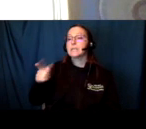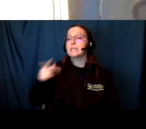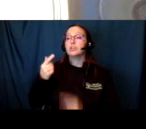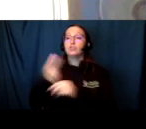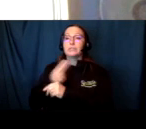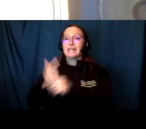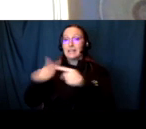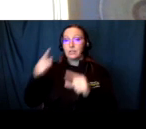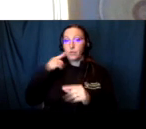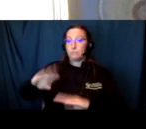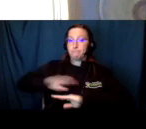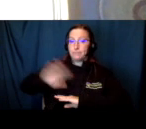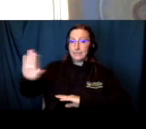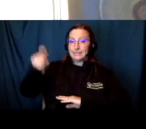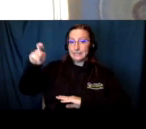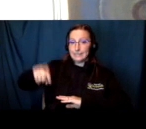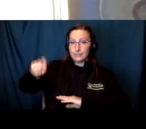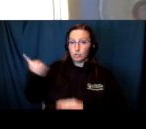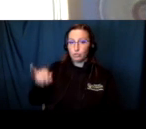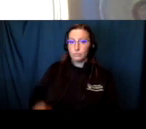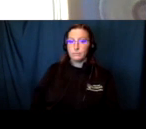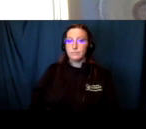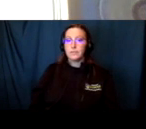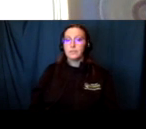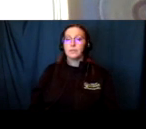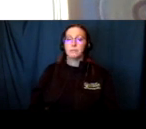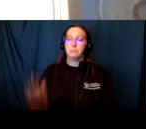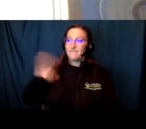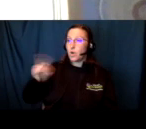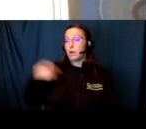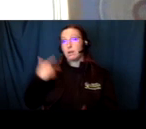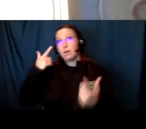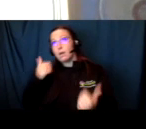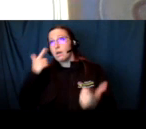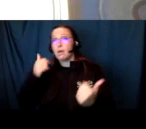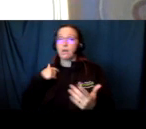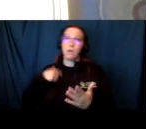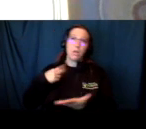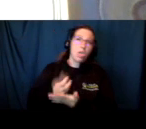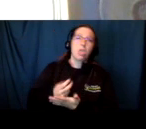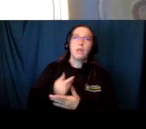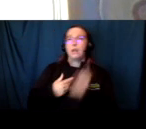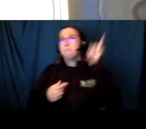needs met, which is better than before. He was crying and tantruming and pointing before and now